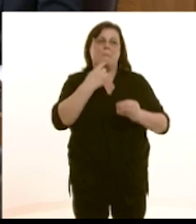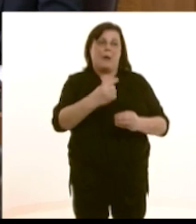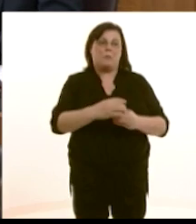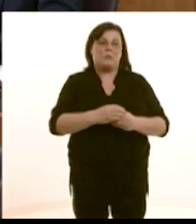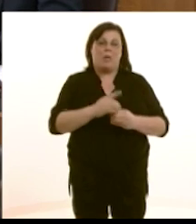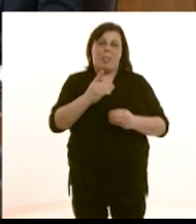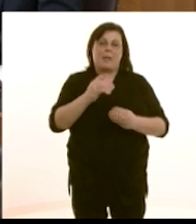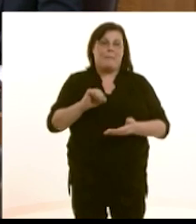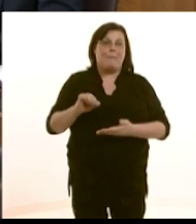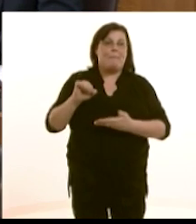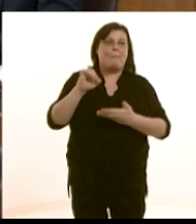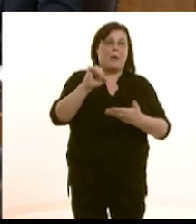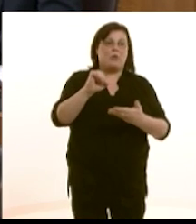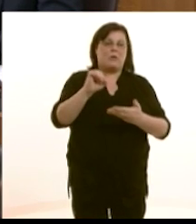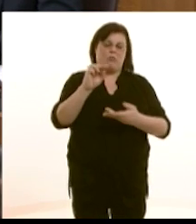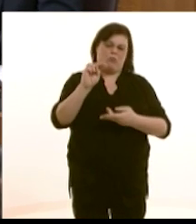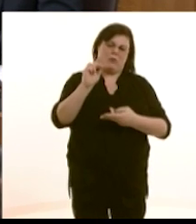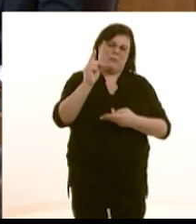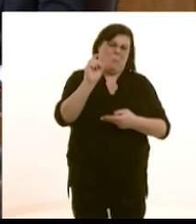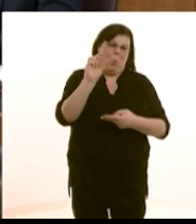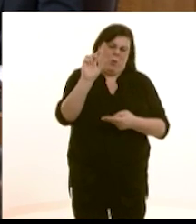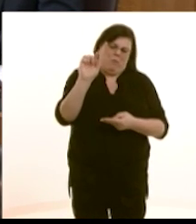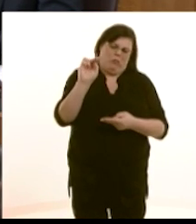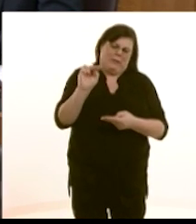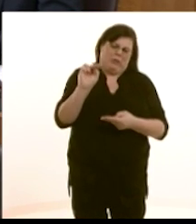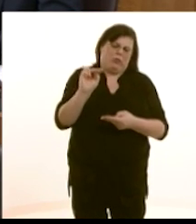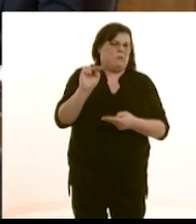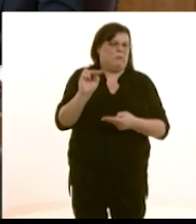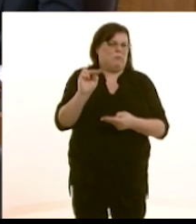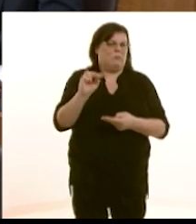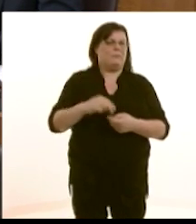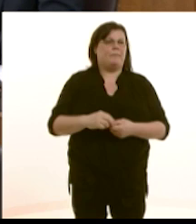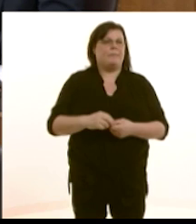reduction is actually a relatively small one to the overall sector. In his remit letter